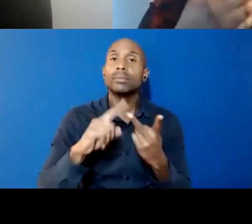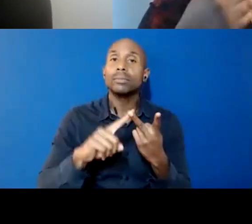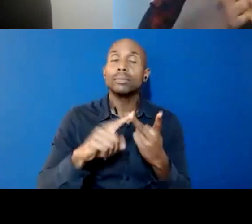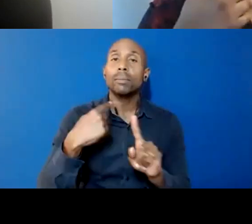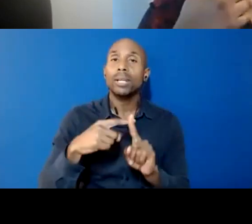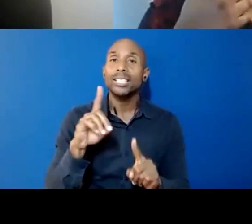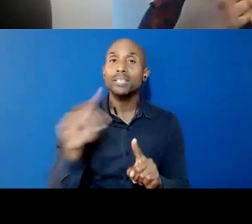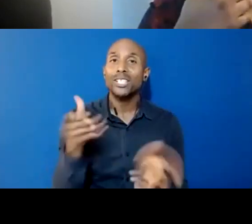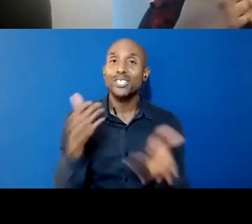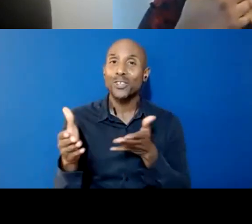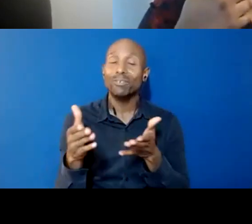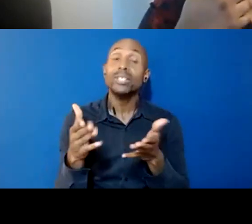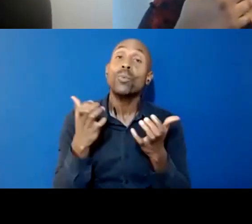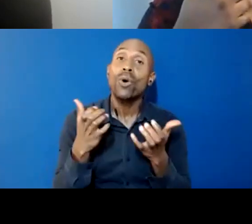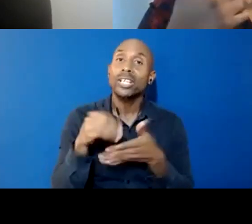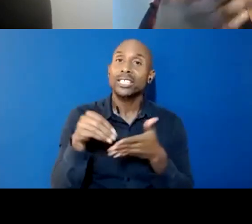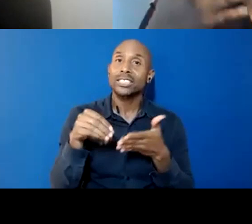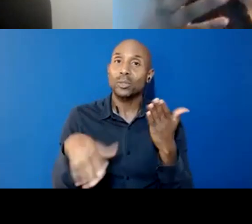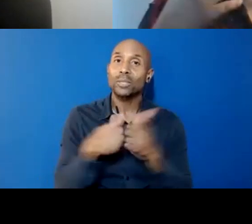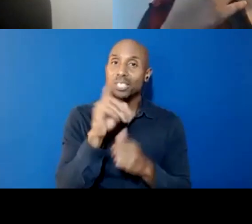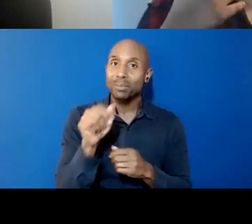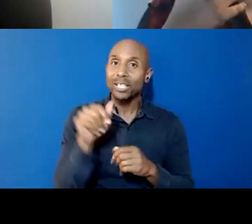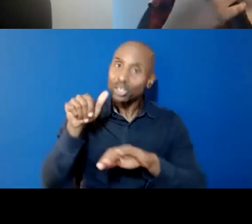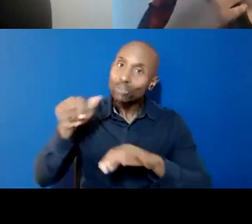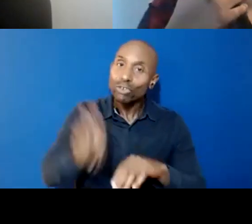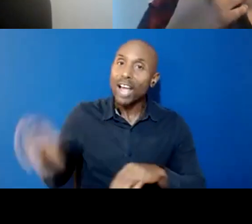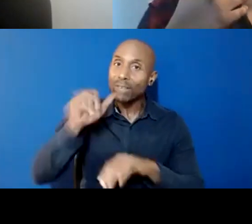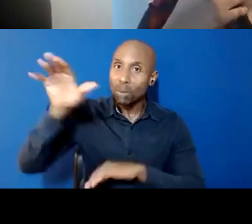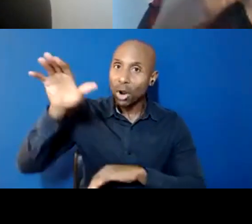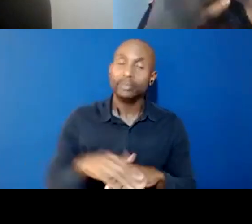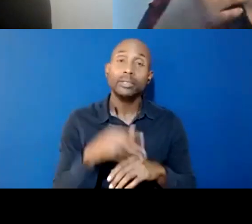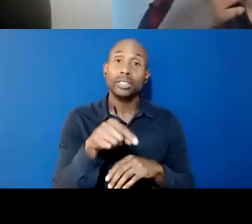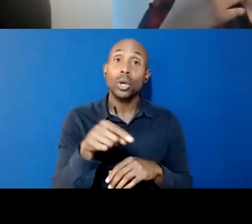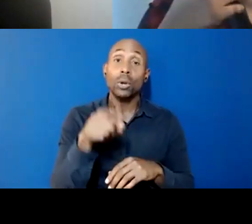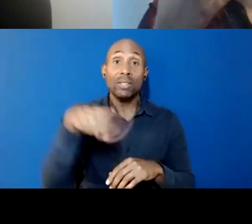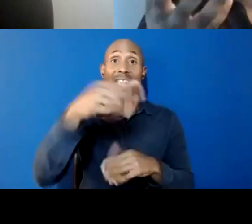They invited us to talk about furthering Enabled Abroad.